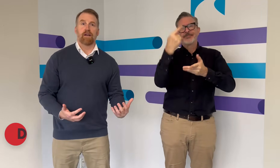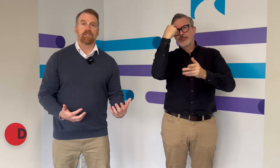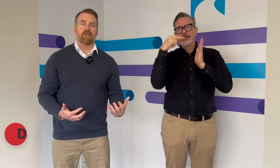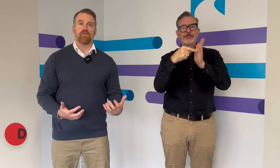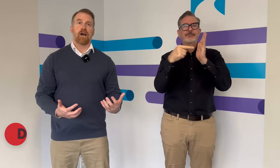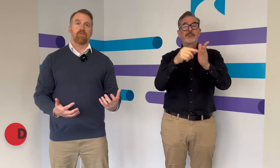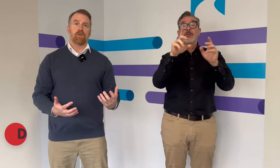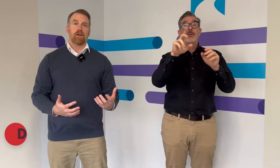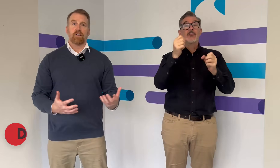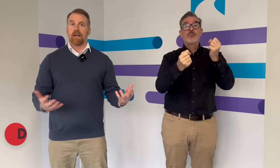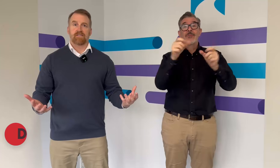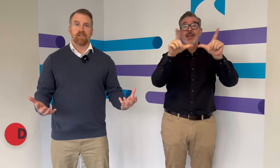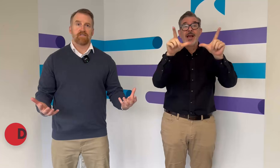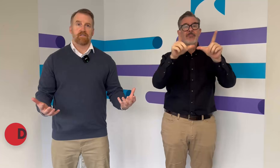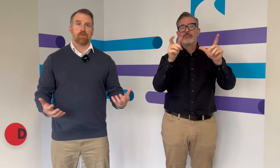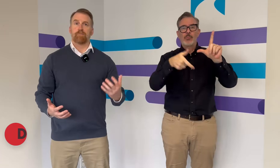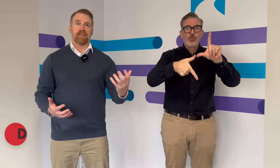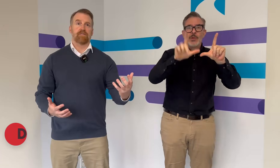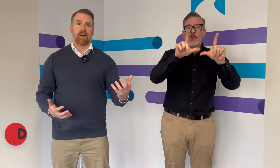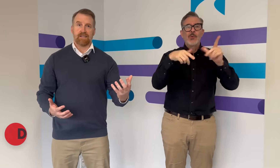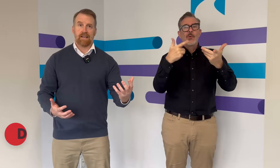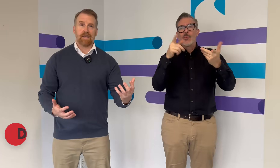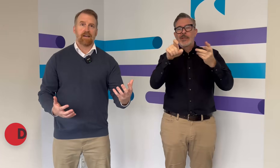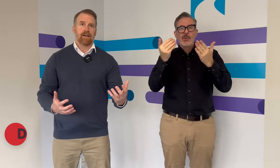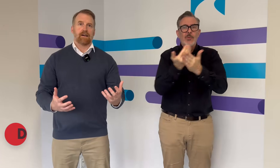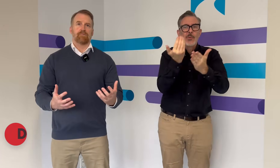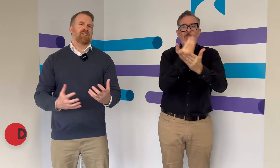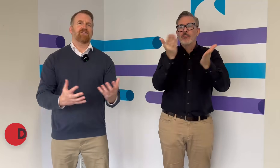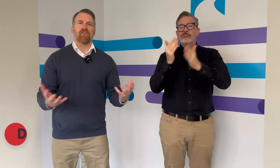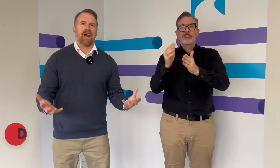So these are transactions like, renewing or replacing your driver license or